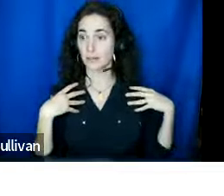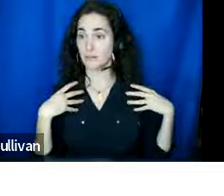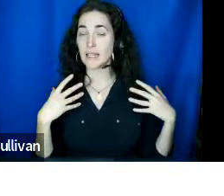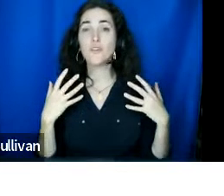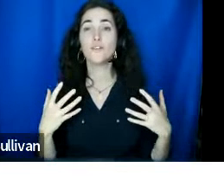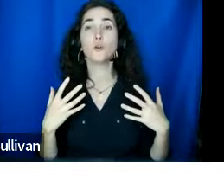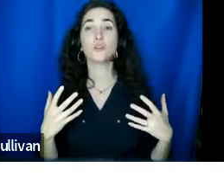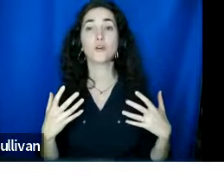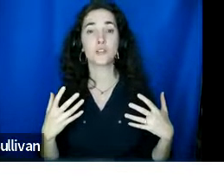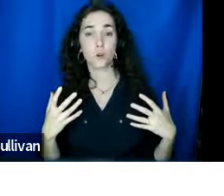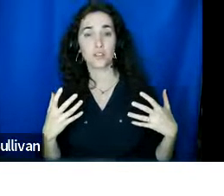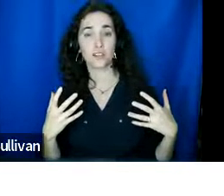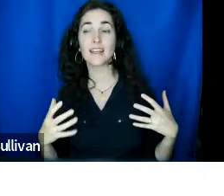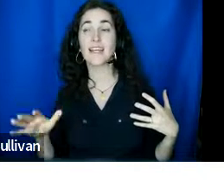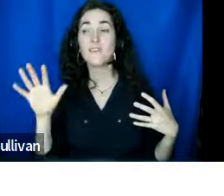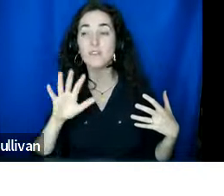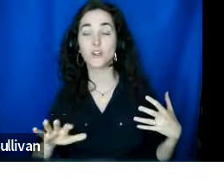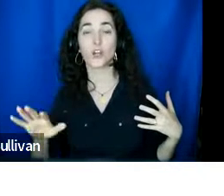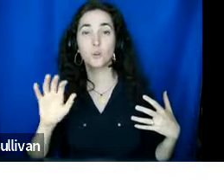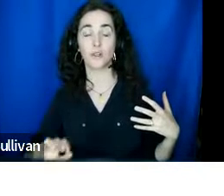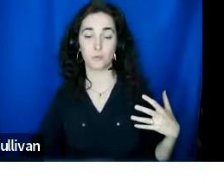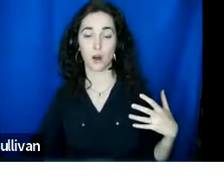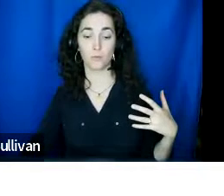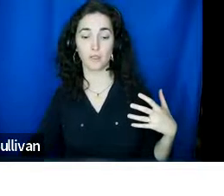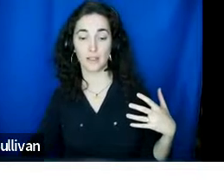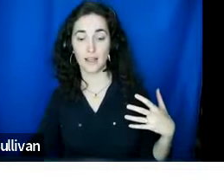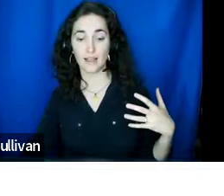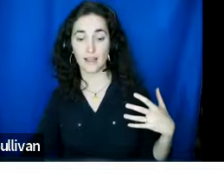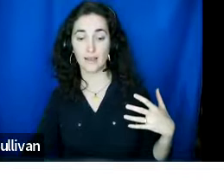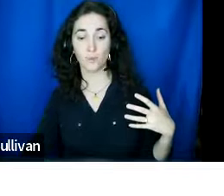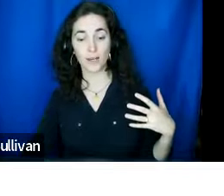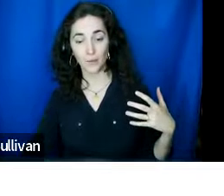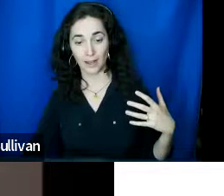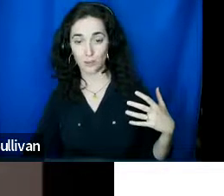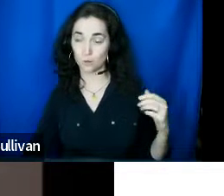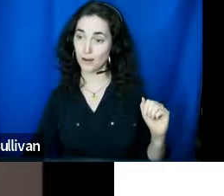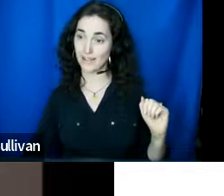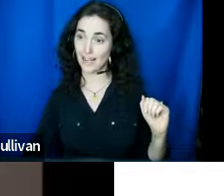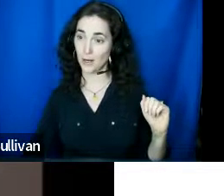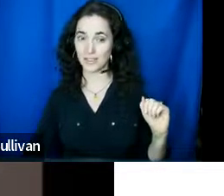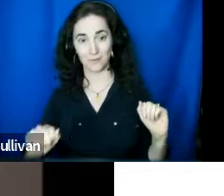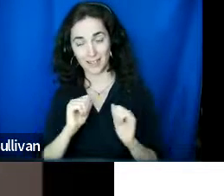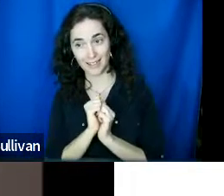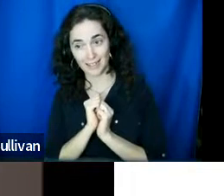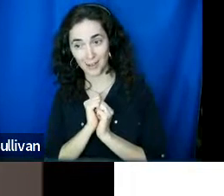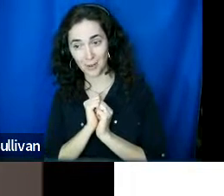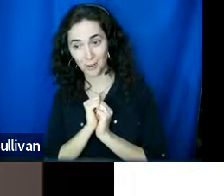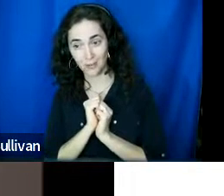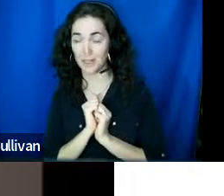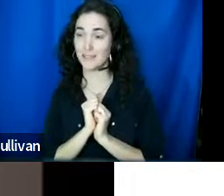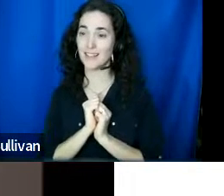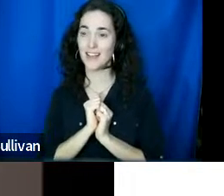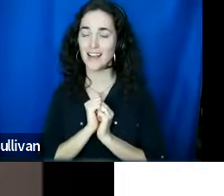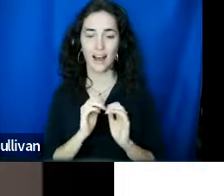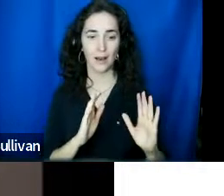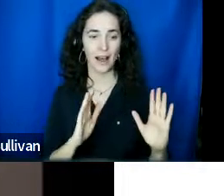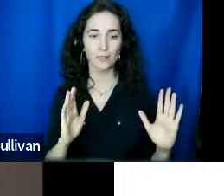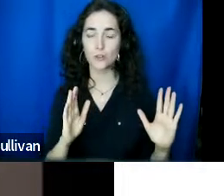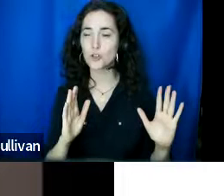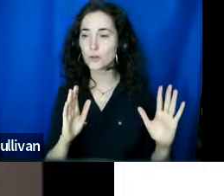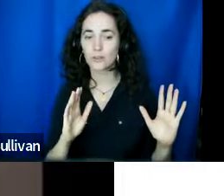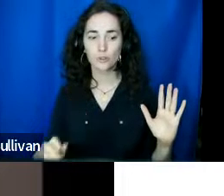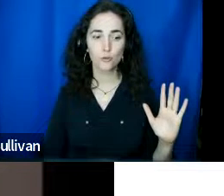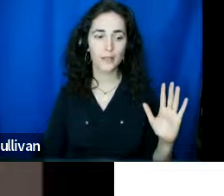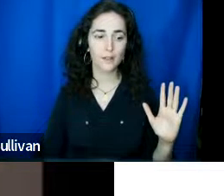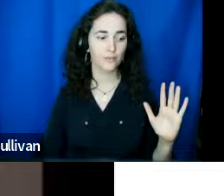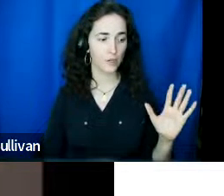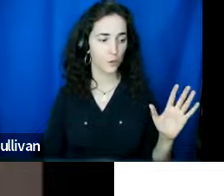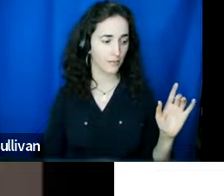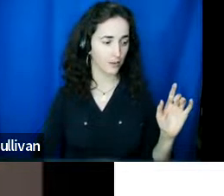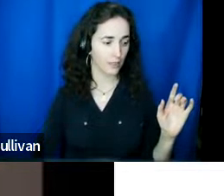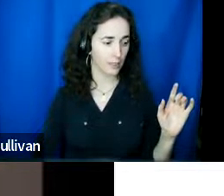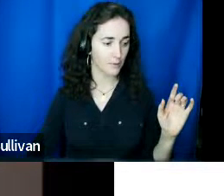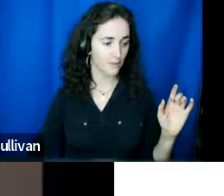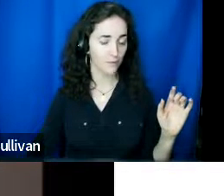And even if you don't understand what you're signing, even if you're not doing it properly, and what I would like to do right now is, if we can take a couple of minutes have a short 2 minute video with different clips